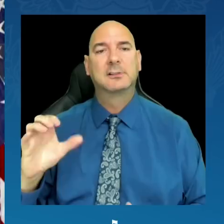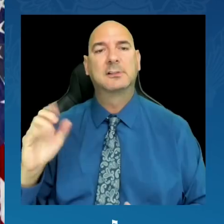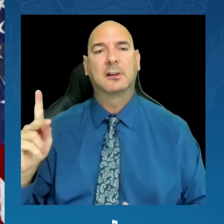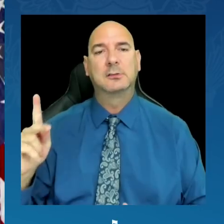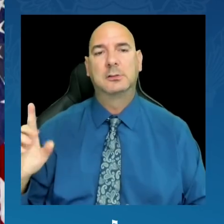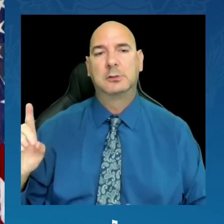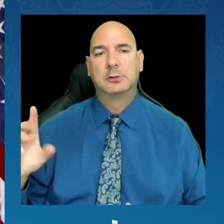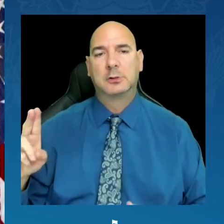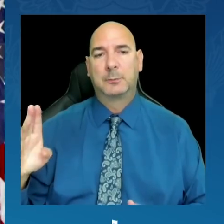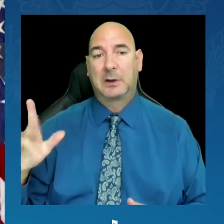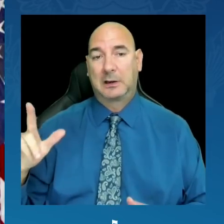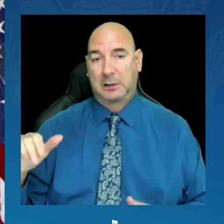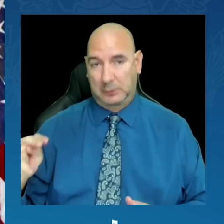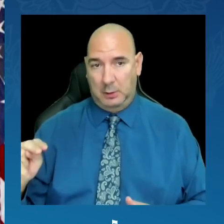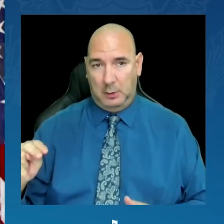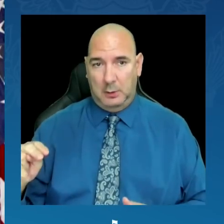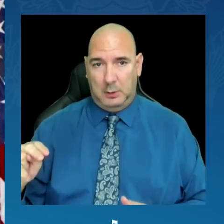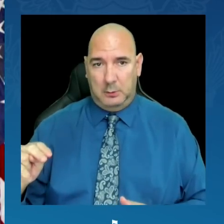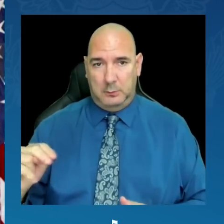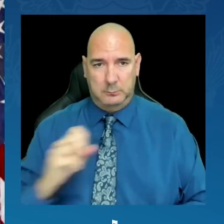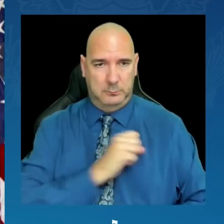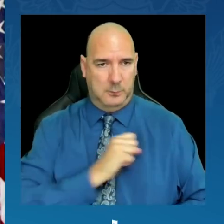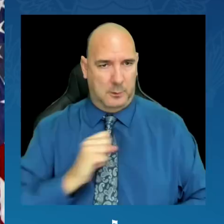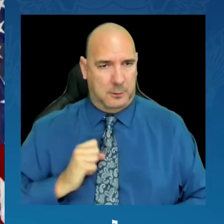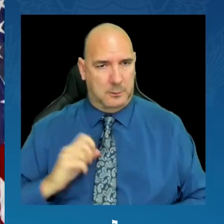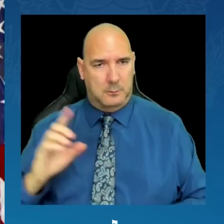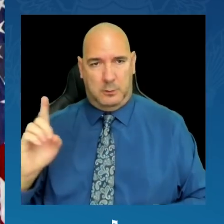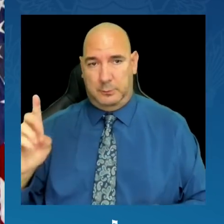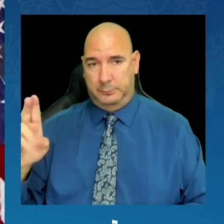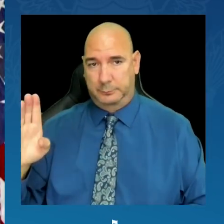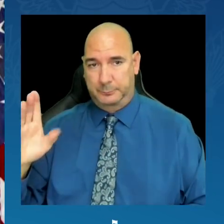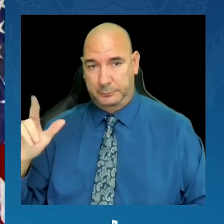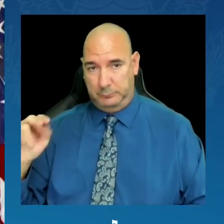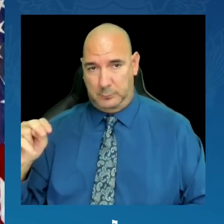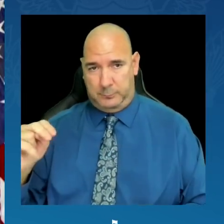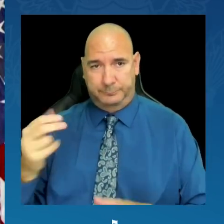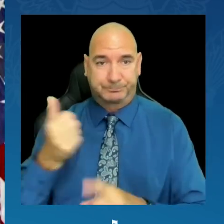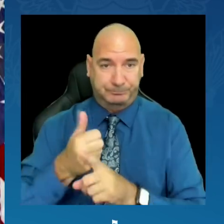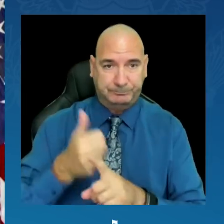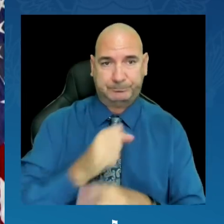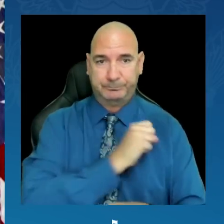Senator Durbin is the senate majority leader -- I'm sorry, the Senate majority whip,